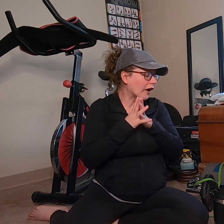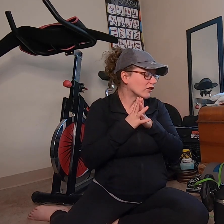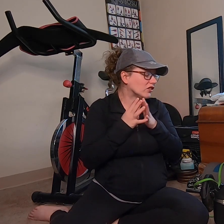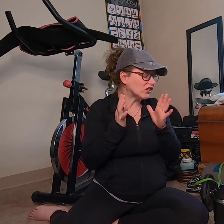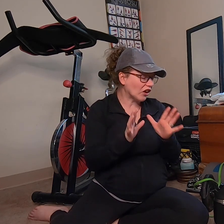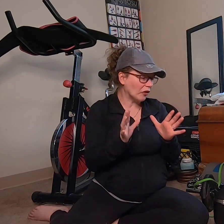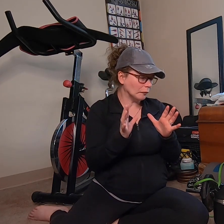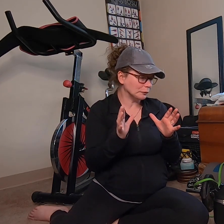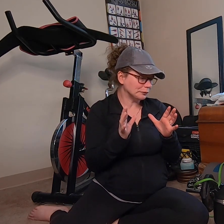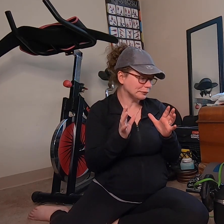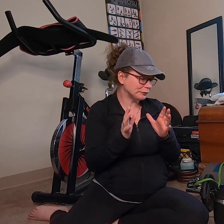so